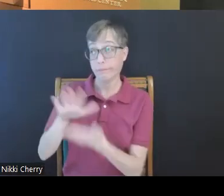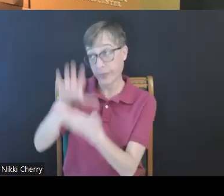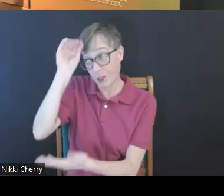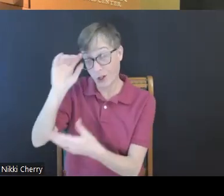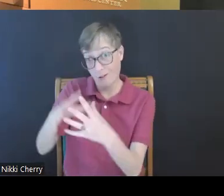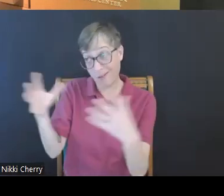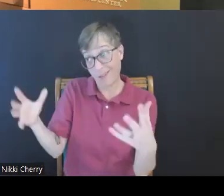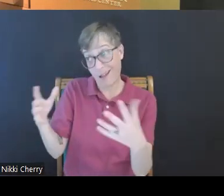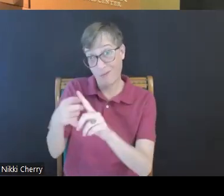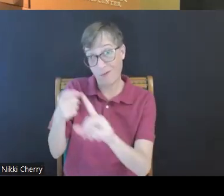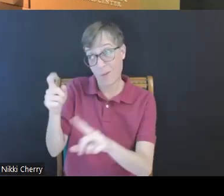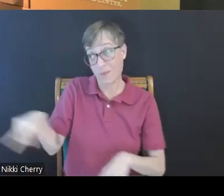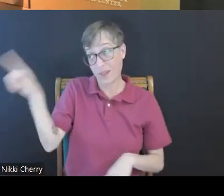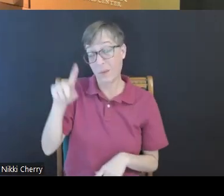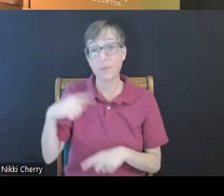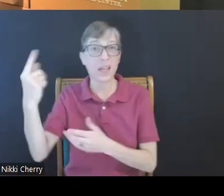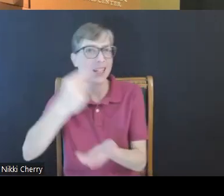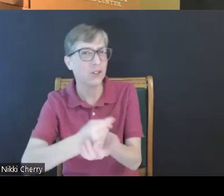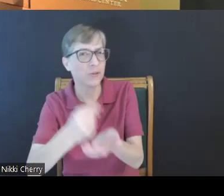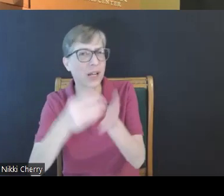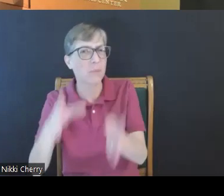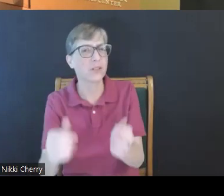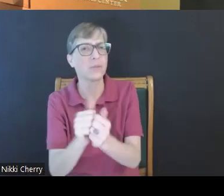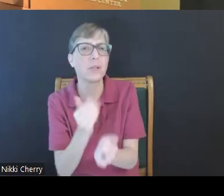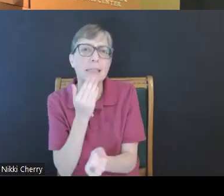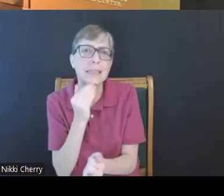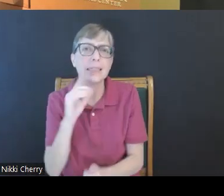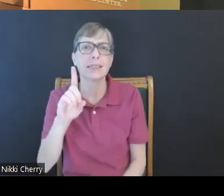with diabetes they're not just saying how do you feel your diabetes is doing that's what we do we